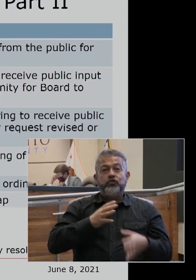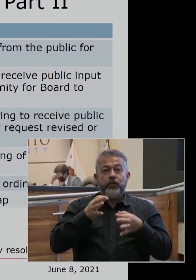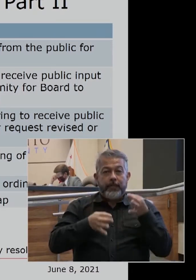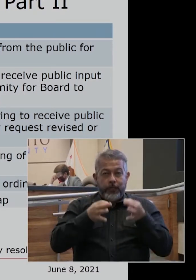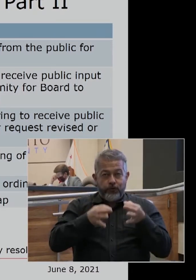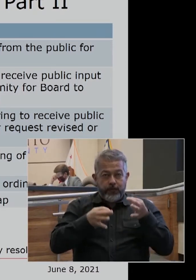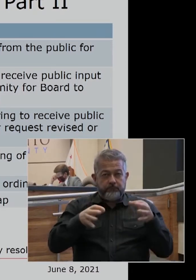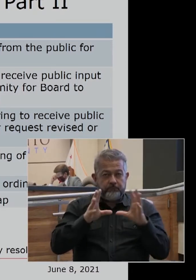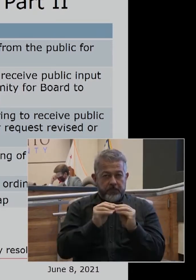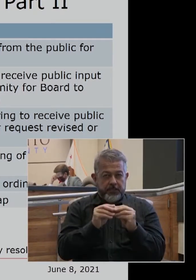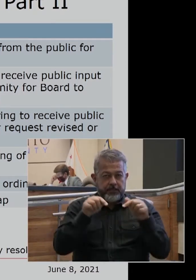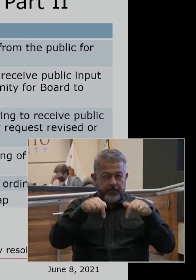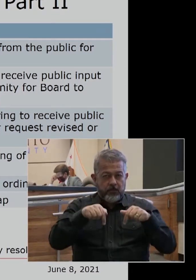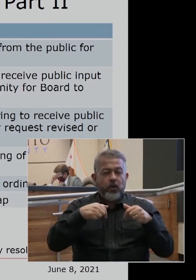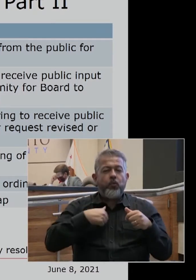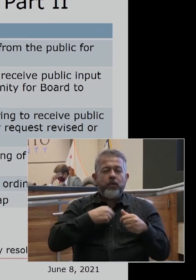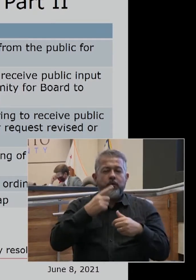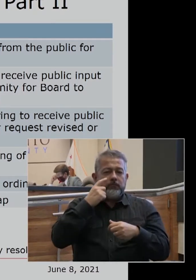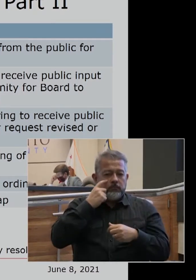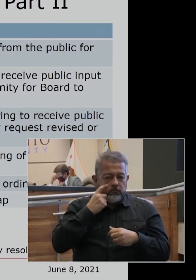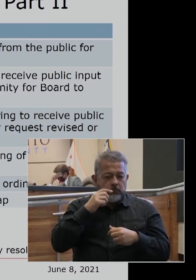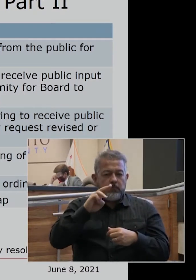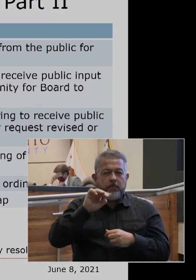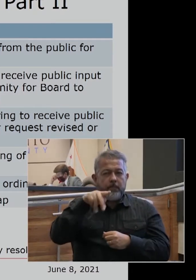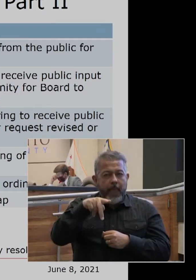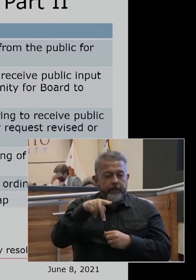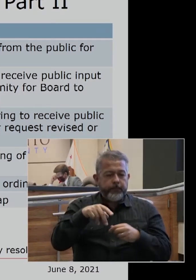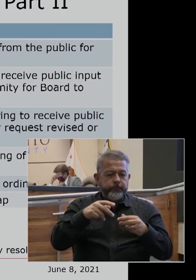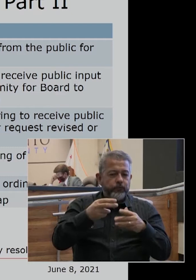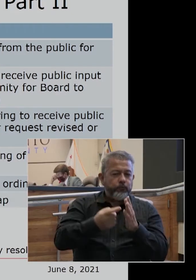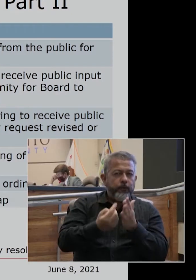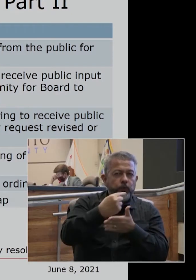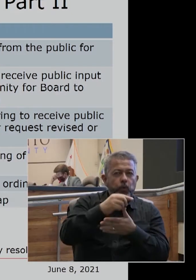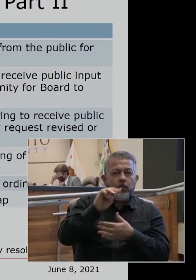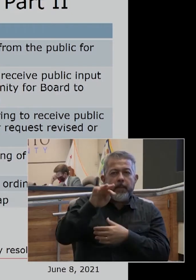NOVEMBER 2ND WE'LL BE REVIEWING MAPS AND YOU WOULD GO AHEAD OF MAPS AND YOU WOULD GO AHEAD OF THAT DATE, OCTOBER 15TH WOULD BE